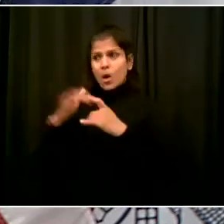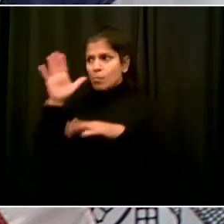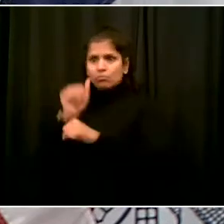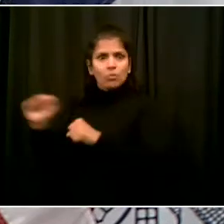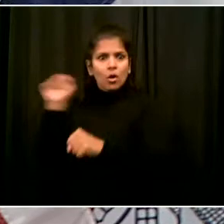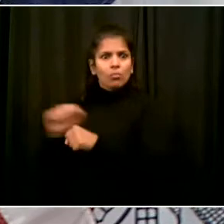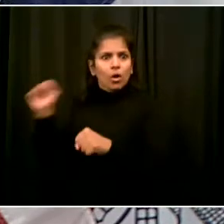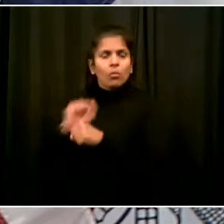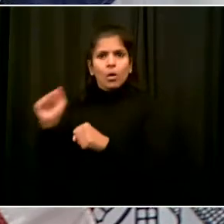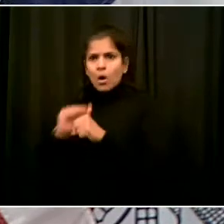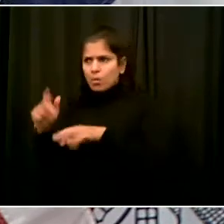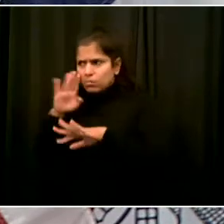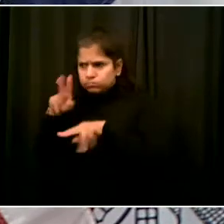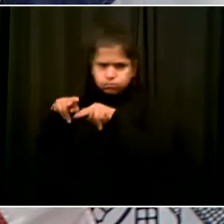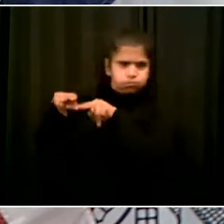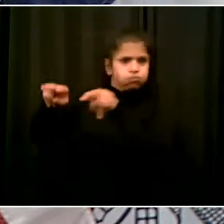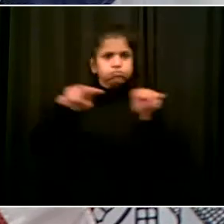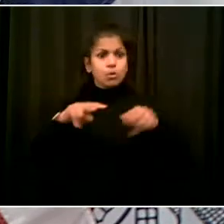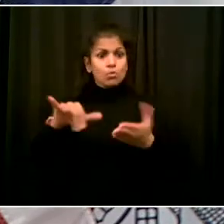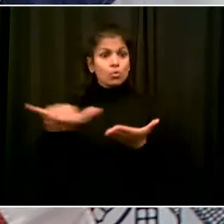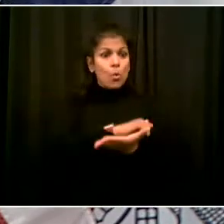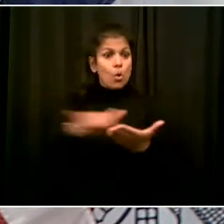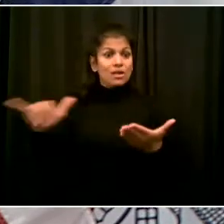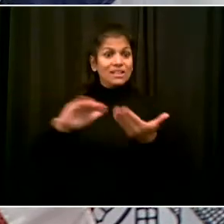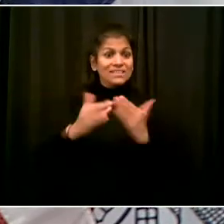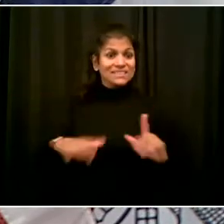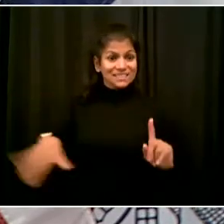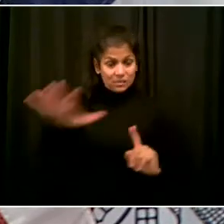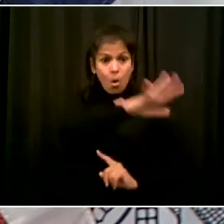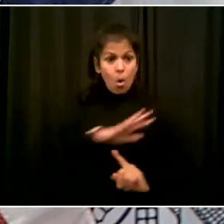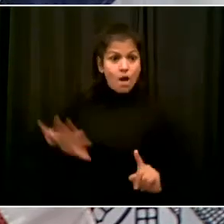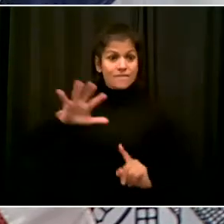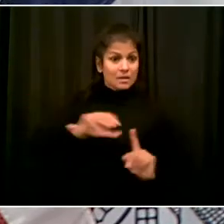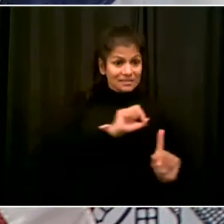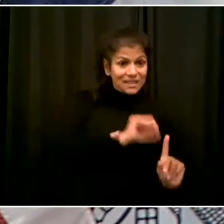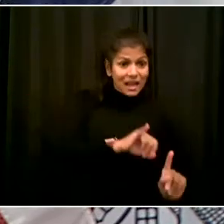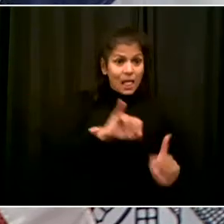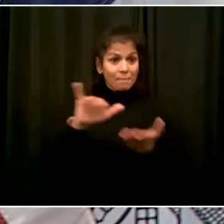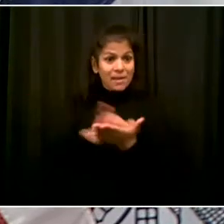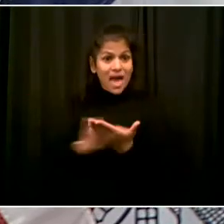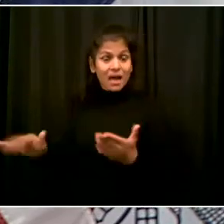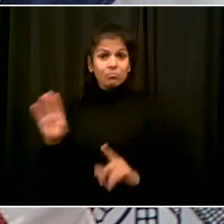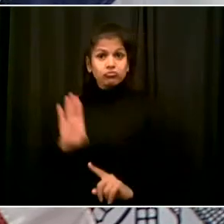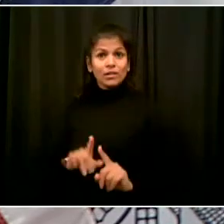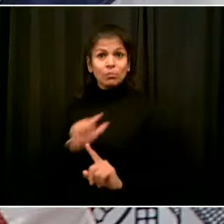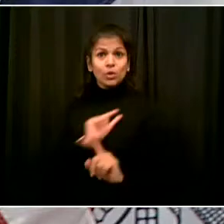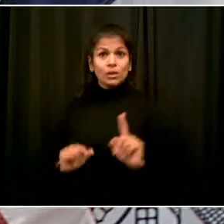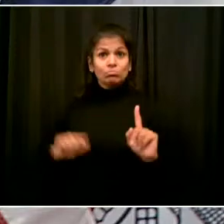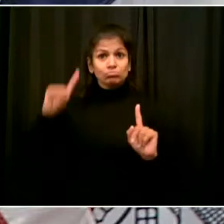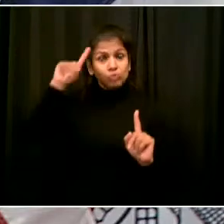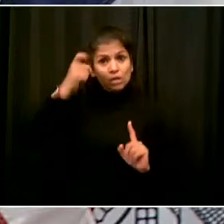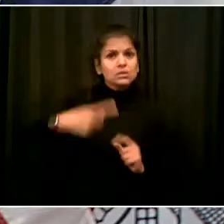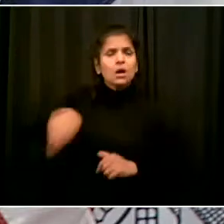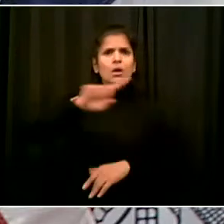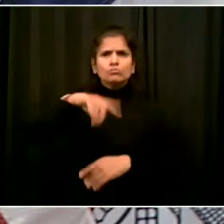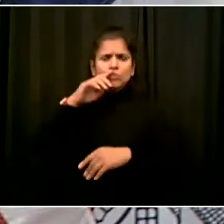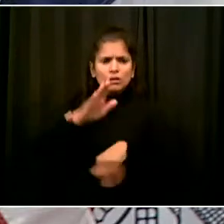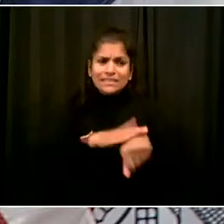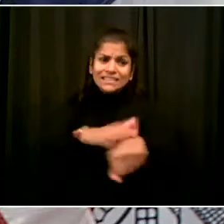AGAIN, WE UNDERSTAND THAT EACH INDIDIVIDUDUL A